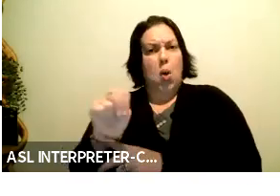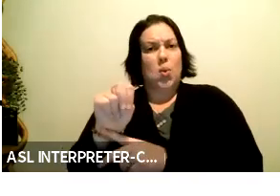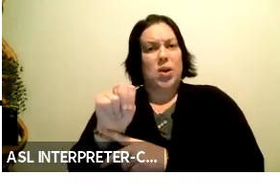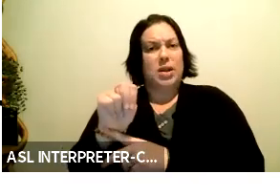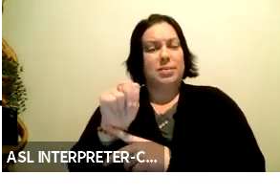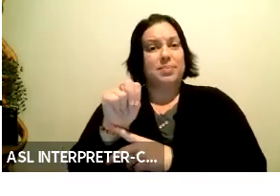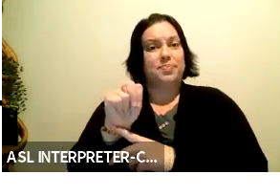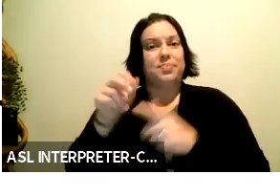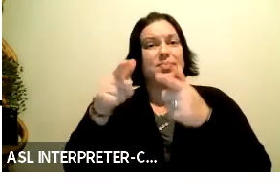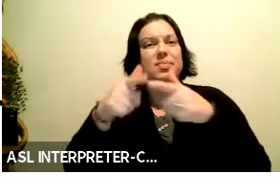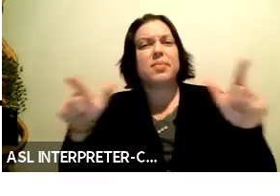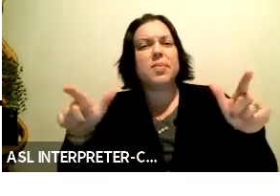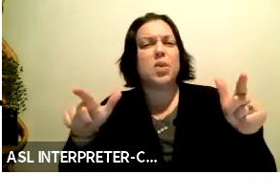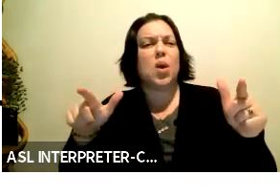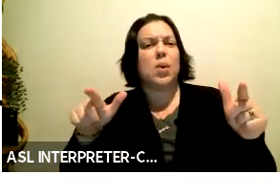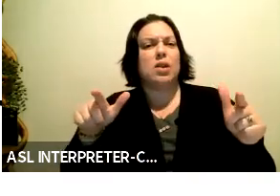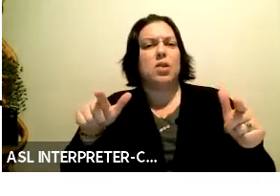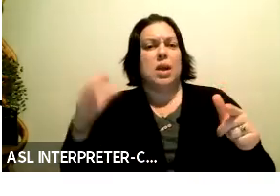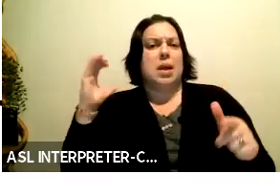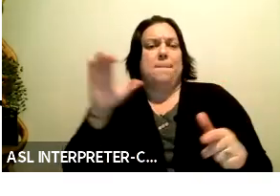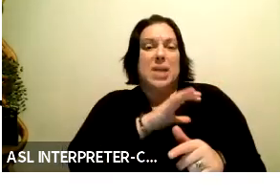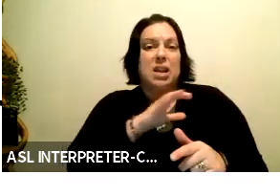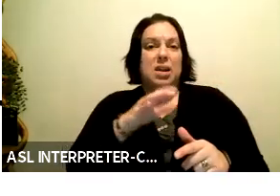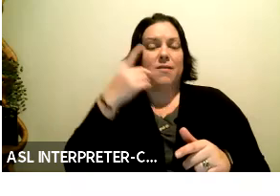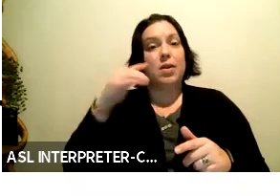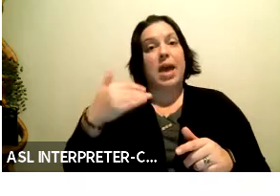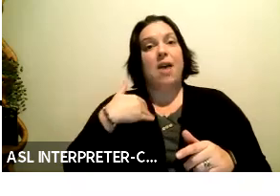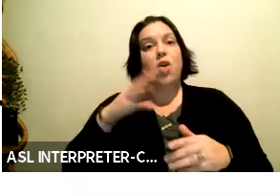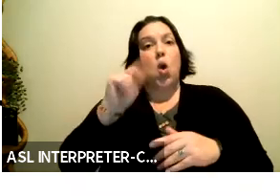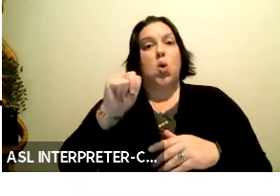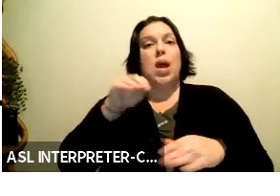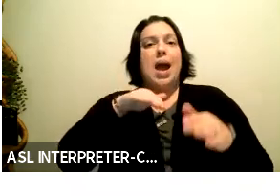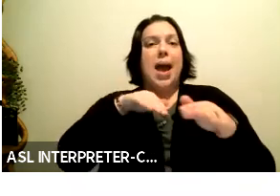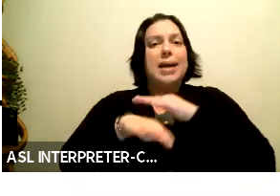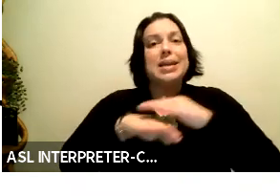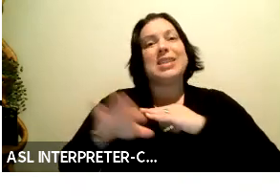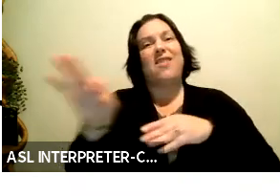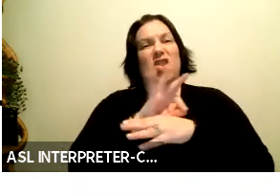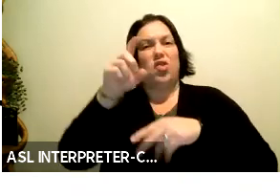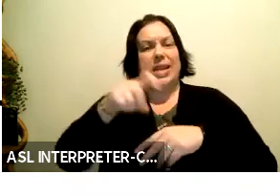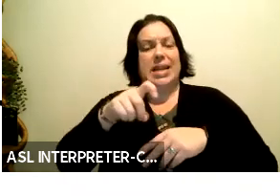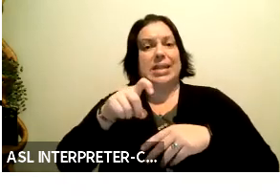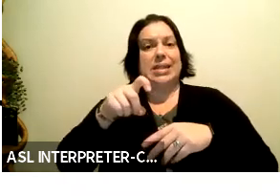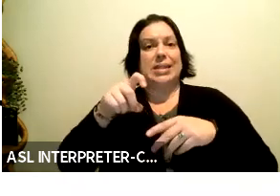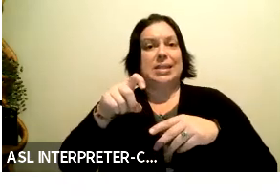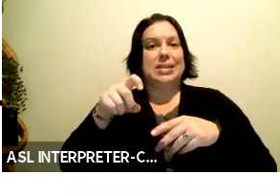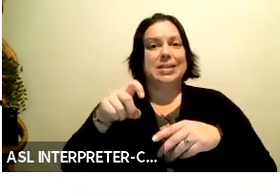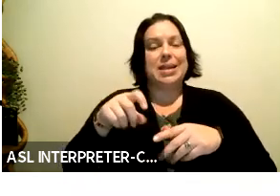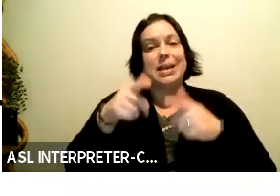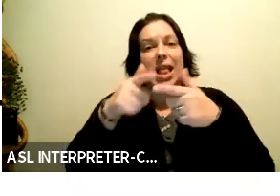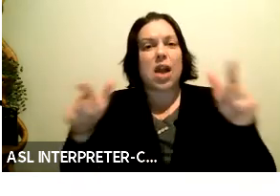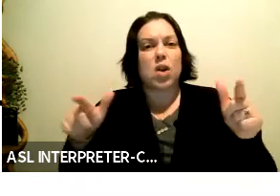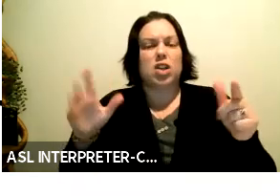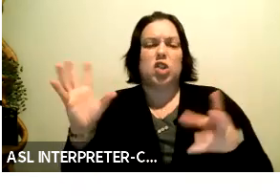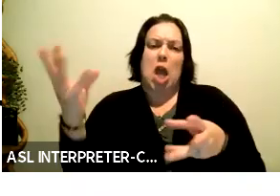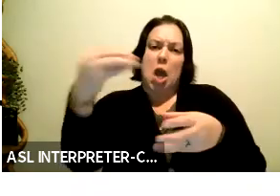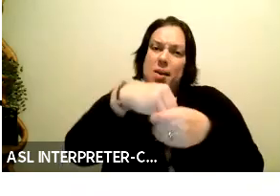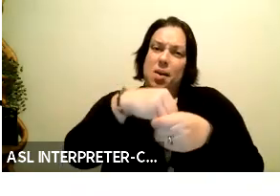and access and functional needs ideas into projects that were even outside of their